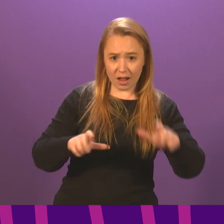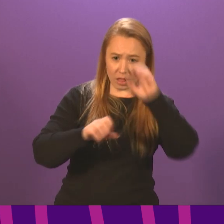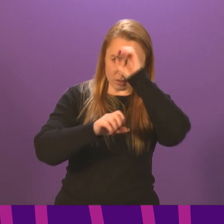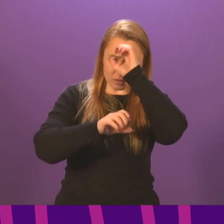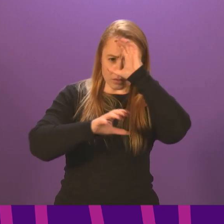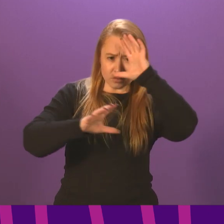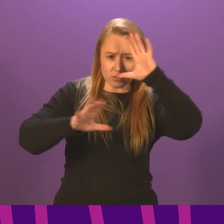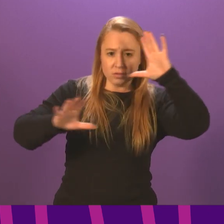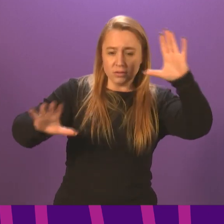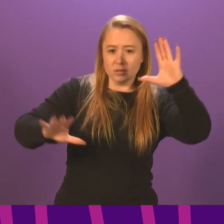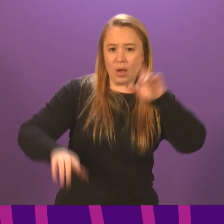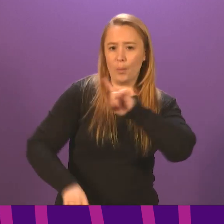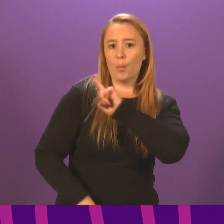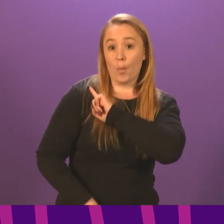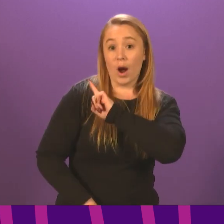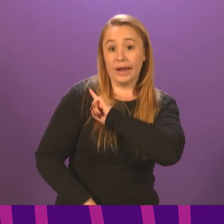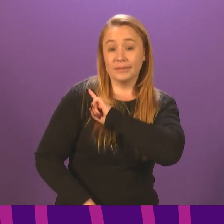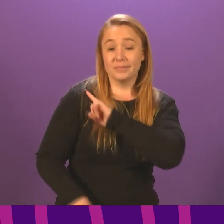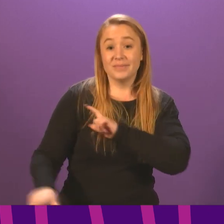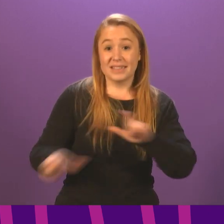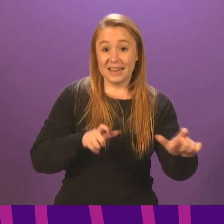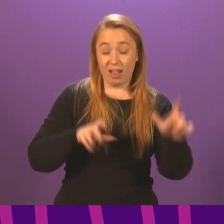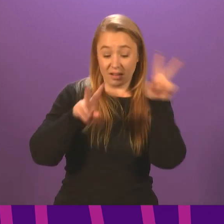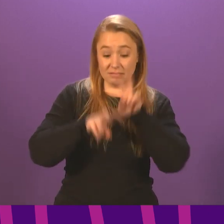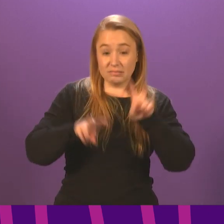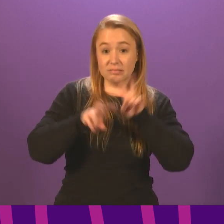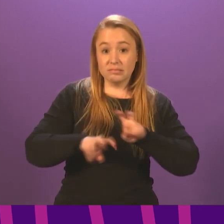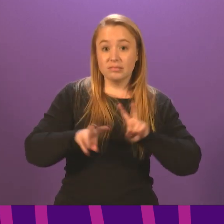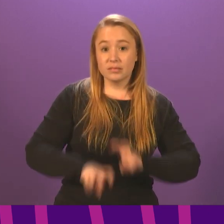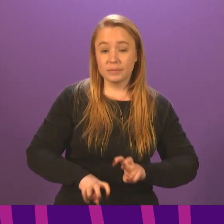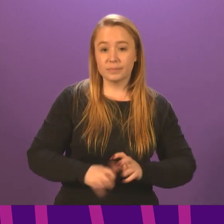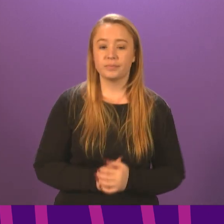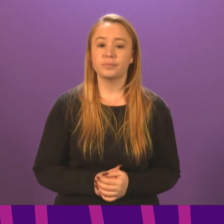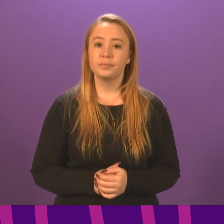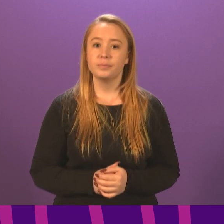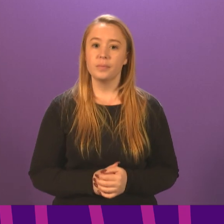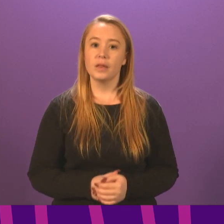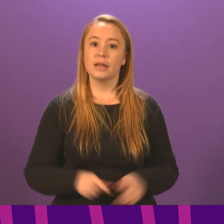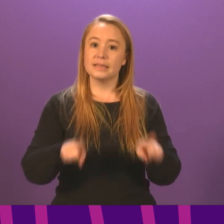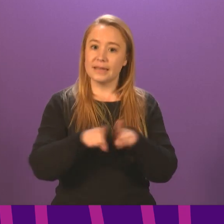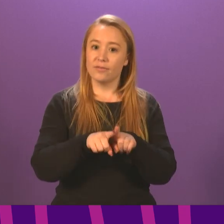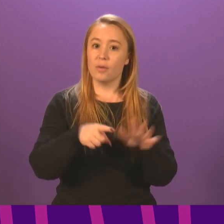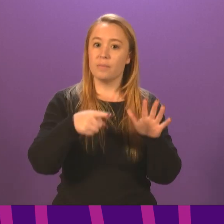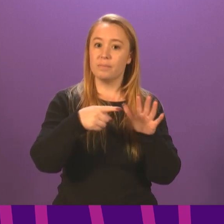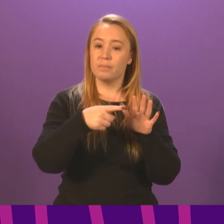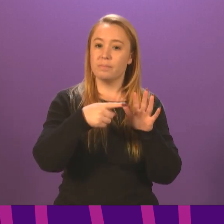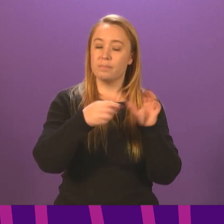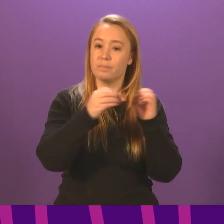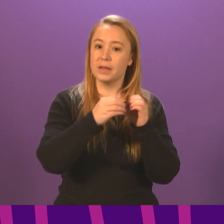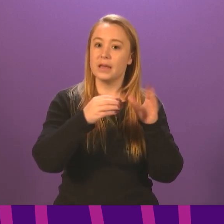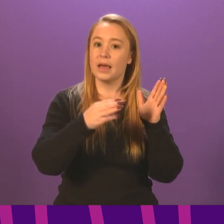of, are the reasons for that. That is true also of the impact in some of our black, Asian